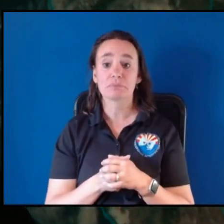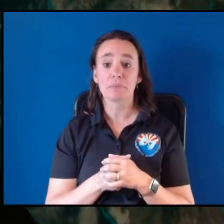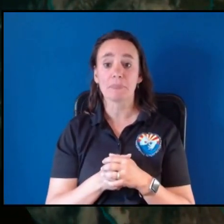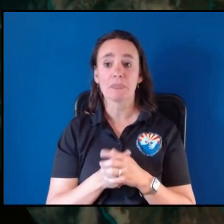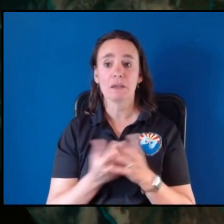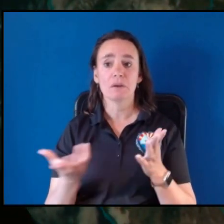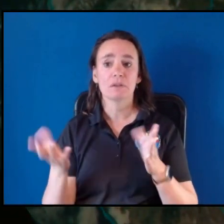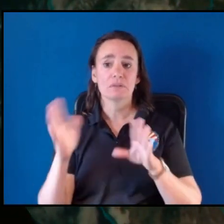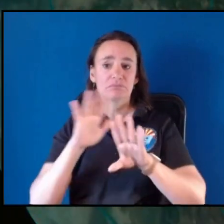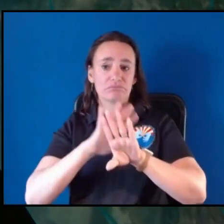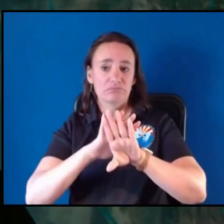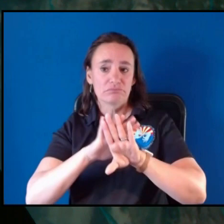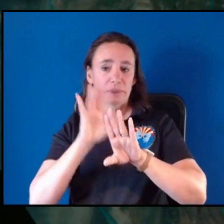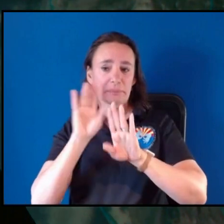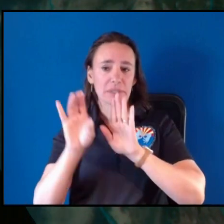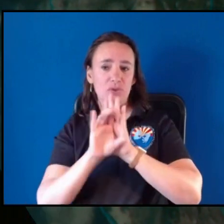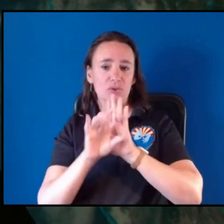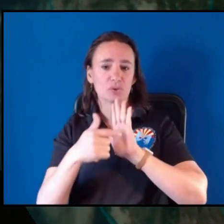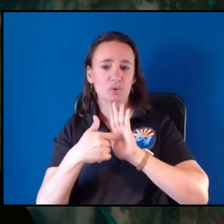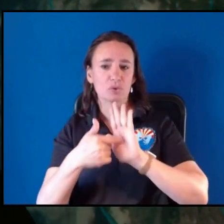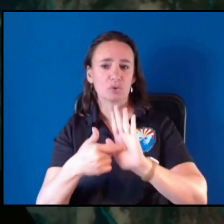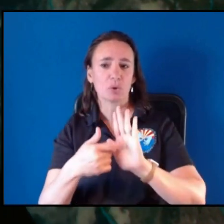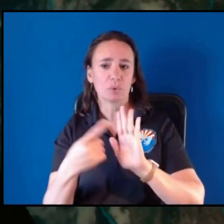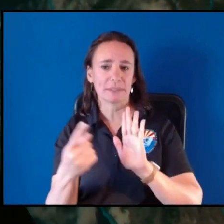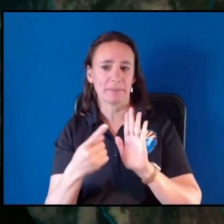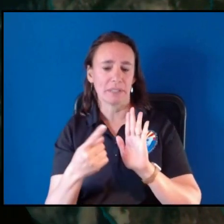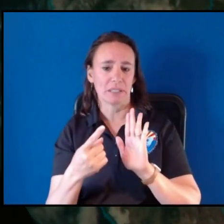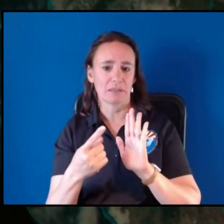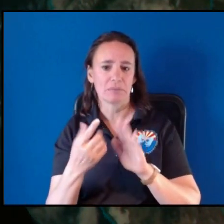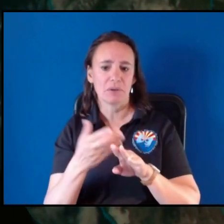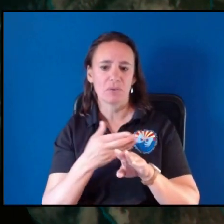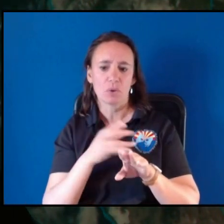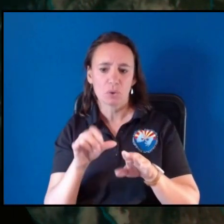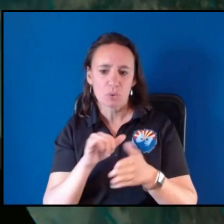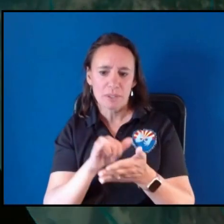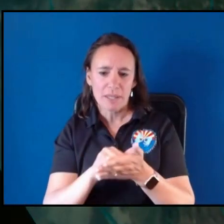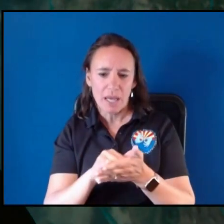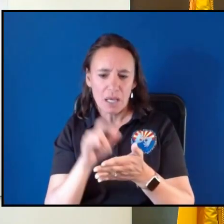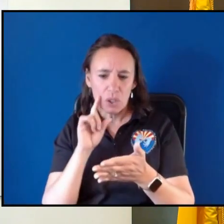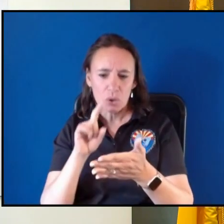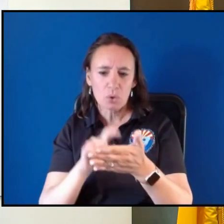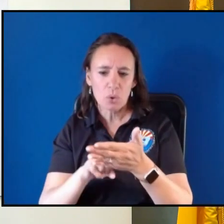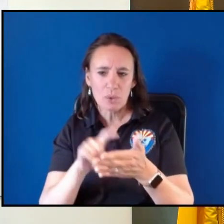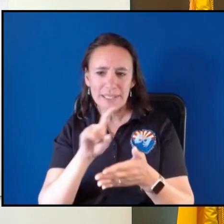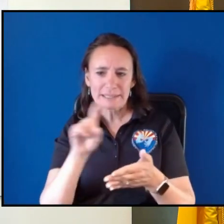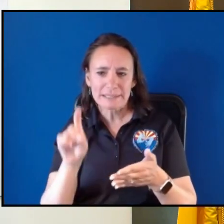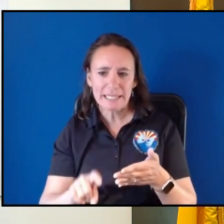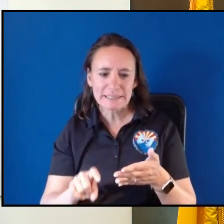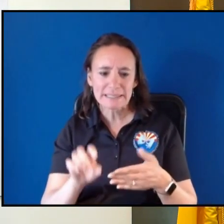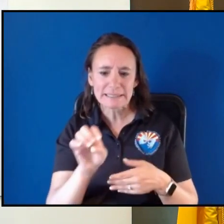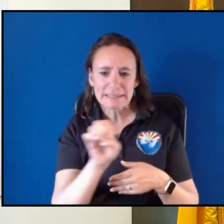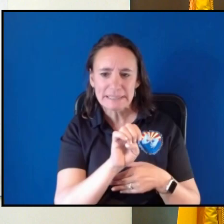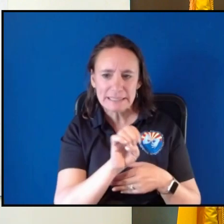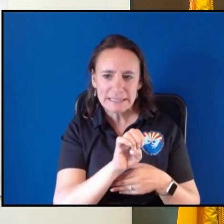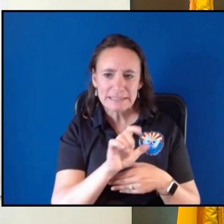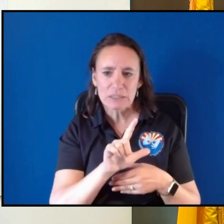try to demonstrate something, but before we do that, look what's happening down here in East Texas, Louisiana, Southern